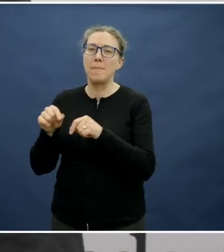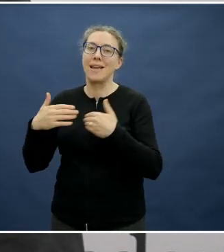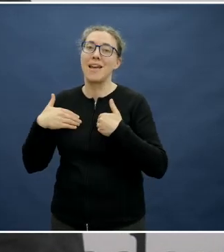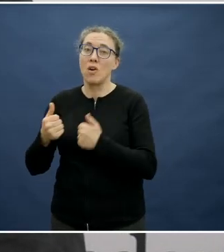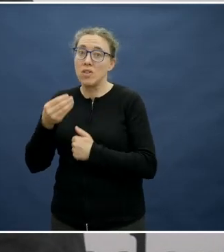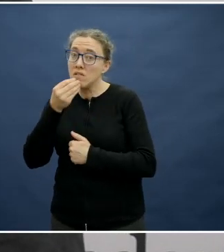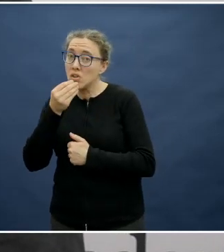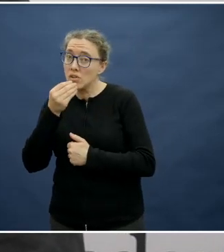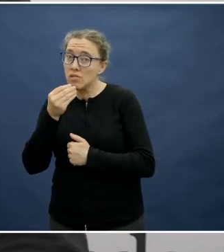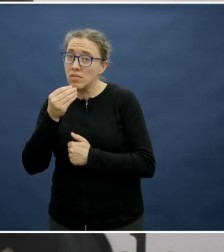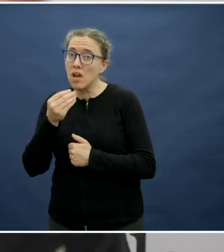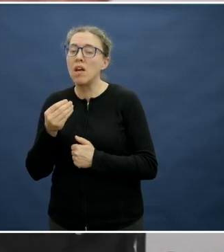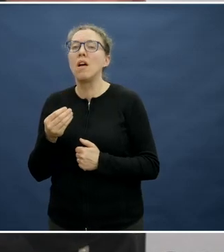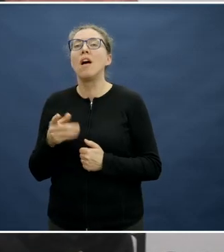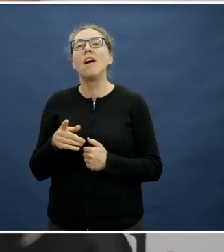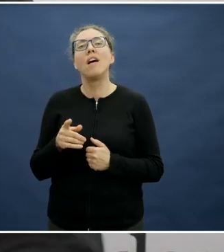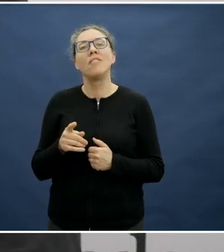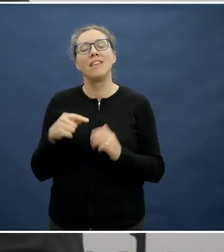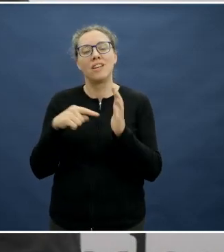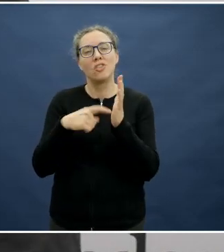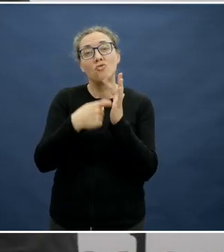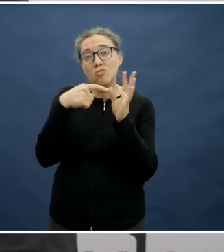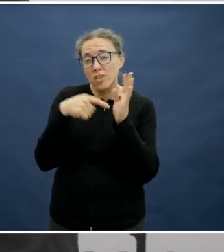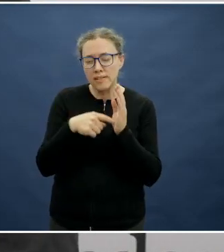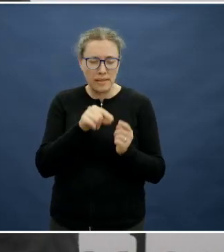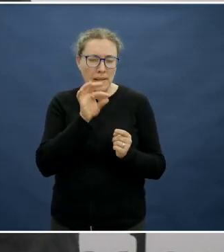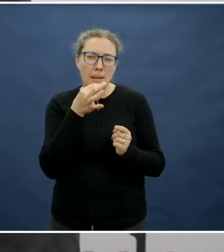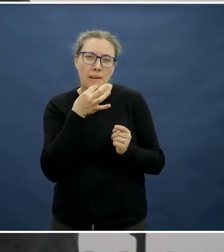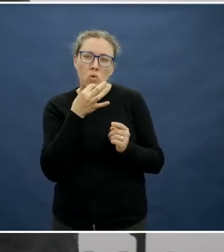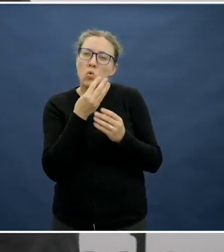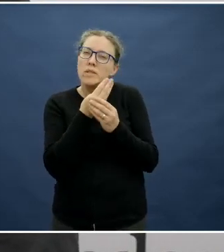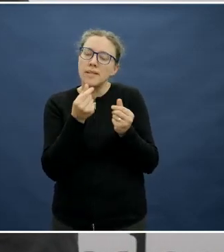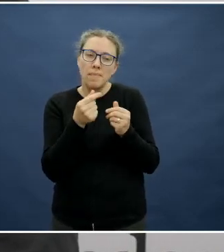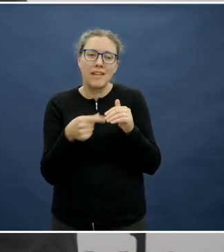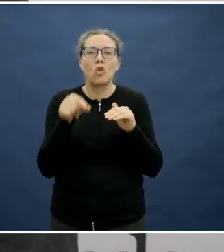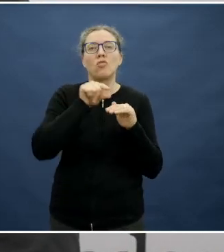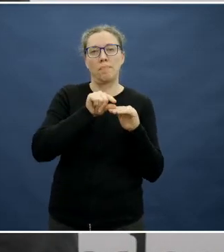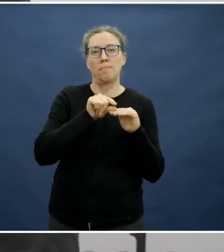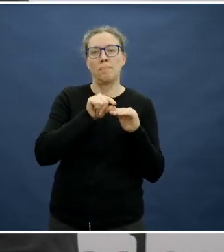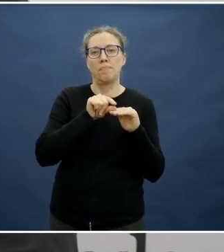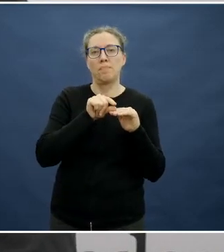maybe have a little, as people refer to it, a treat to top it off, rather than it being the sole food you're consuming.